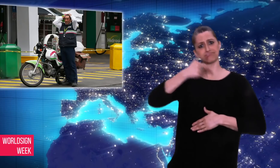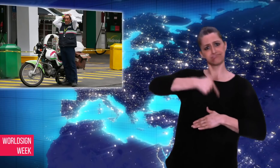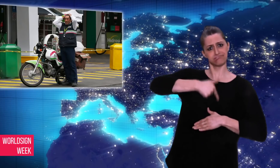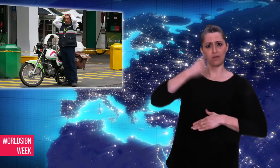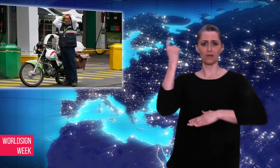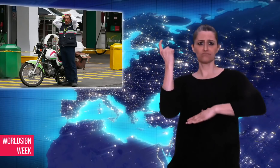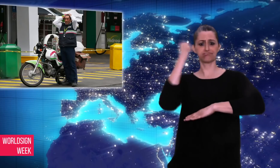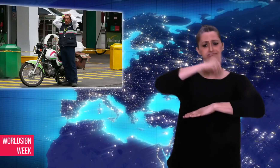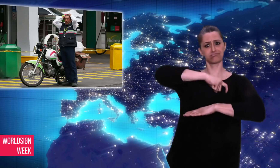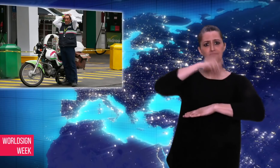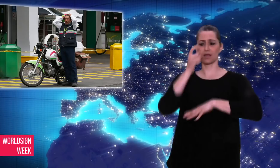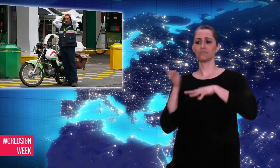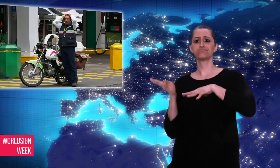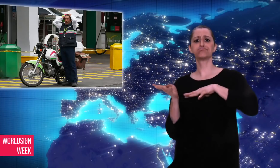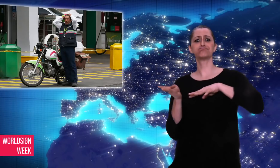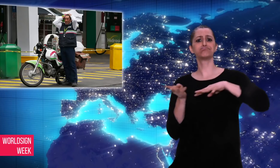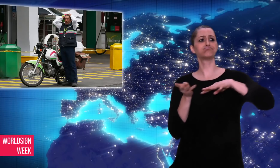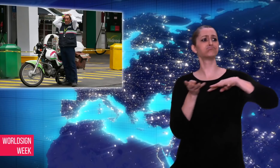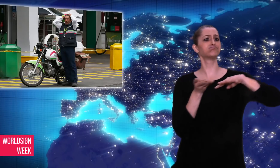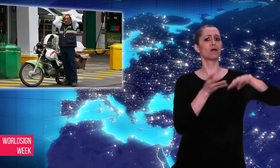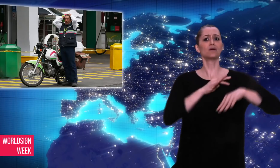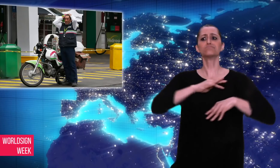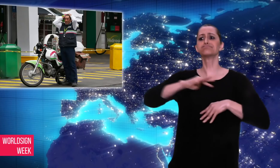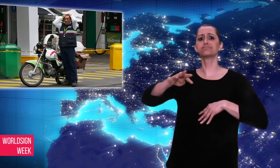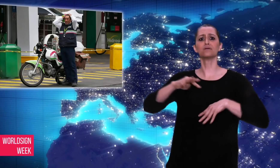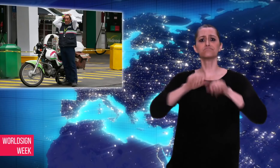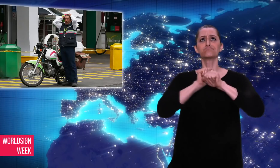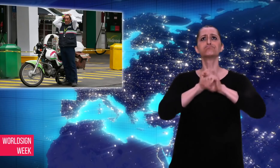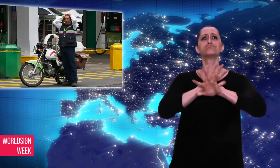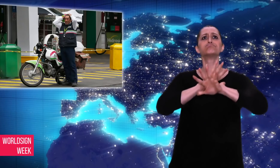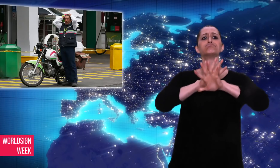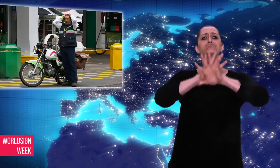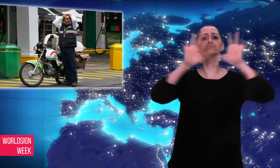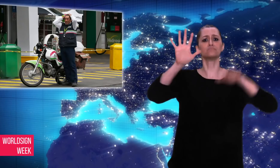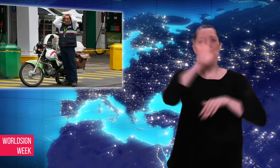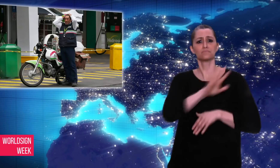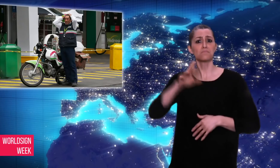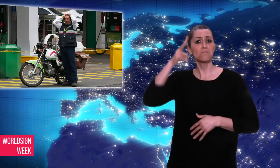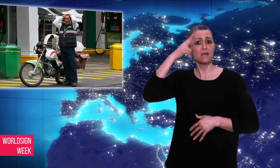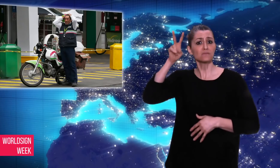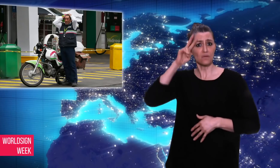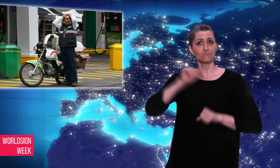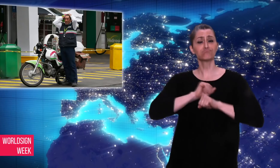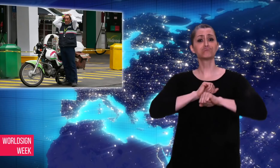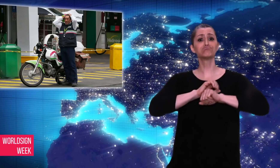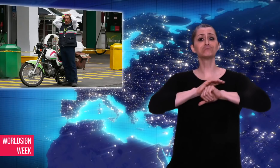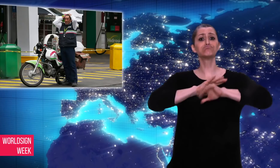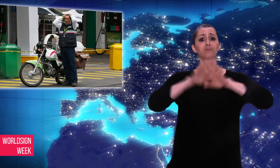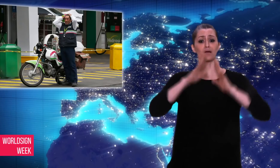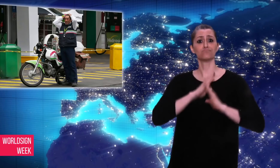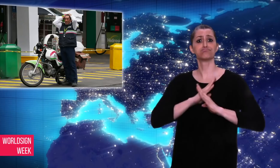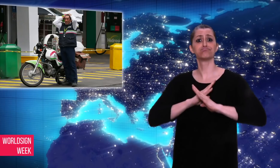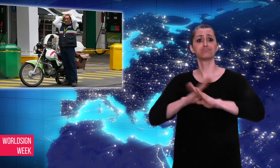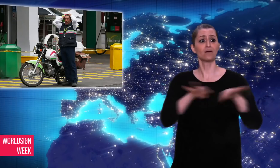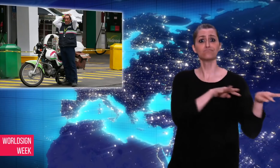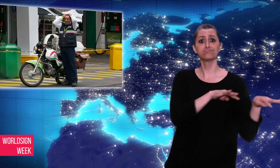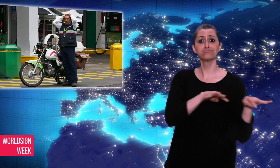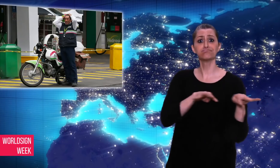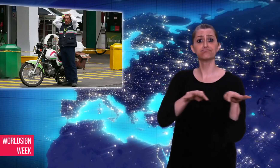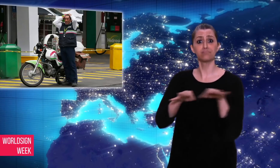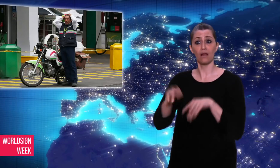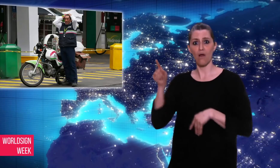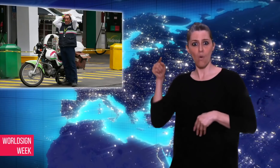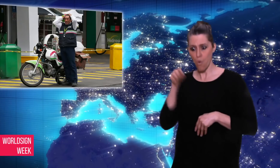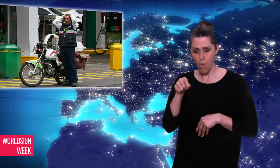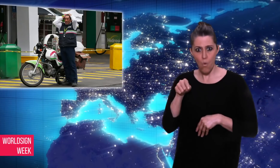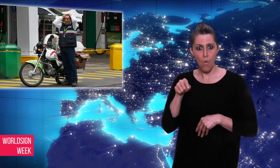refineries to distribution points.